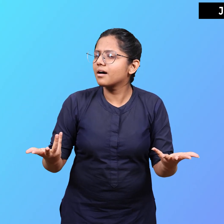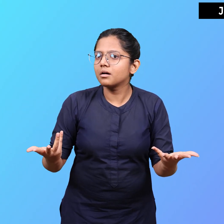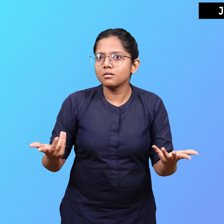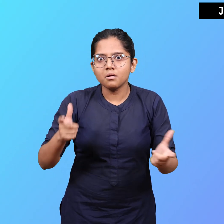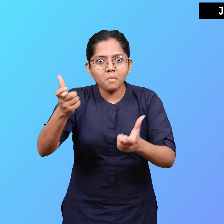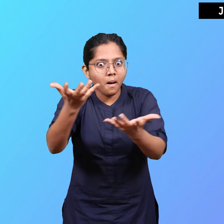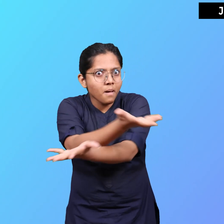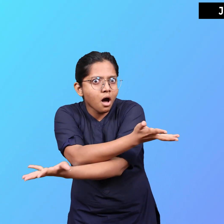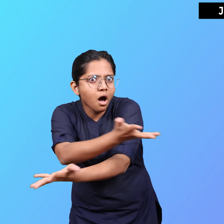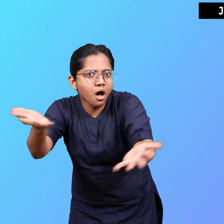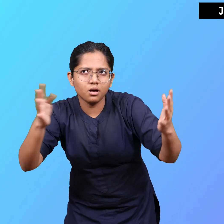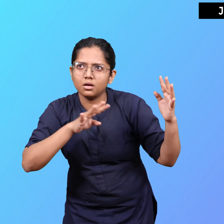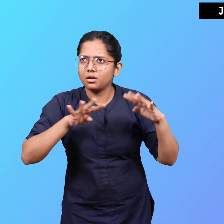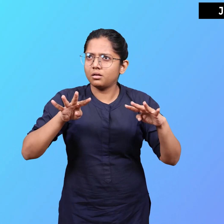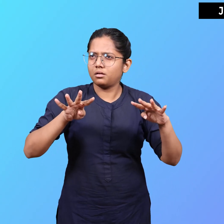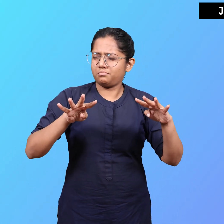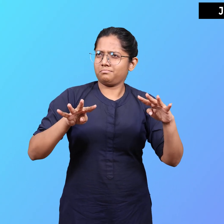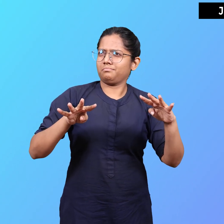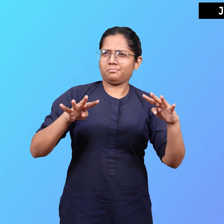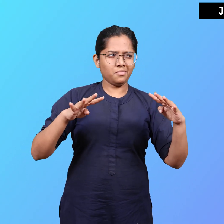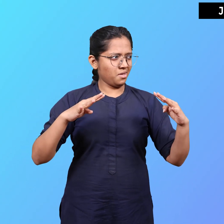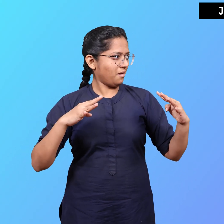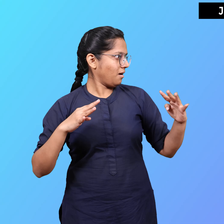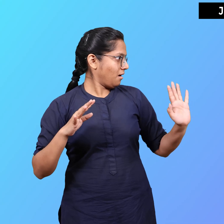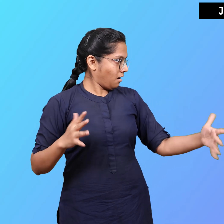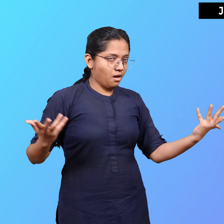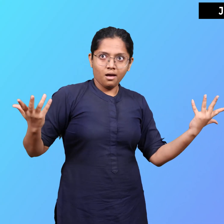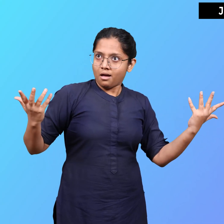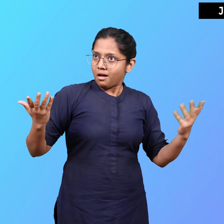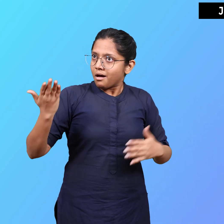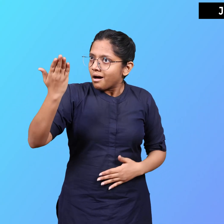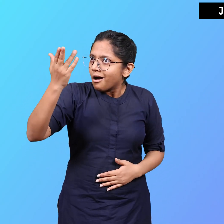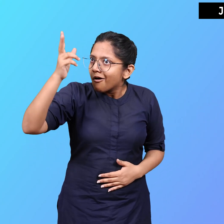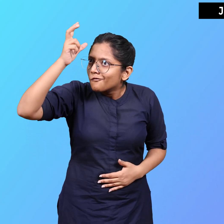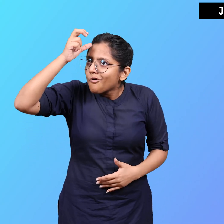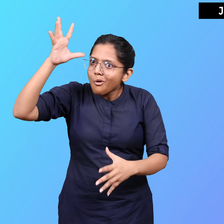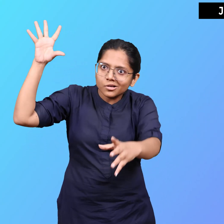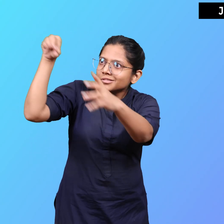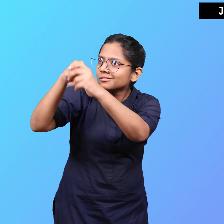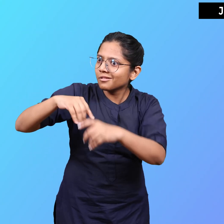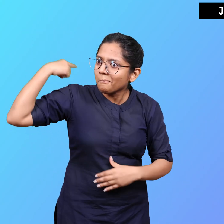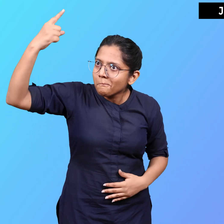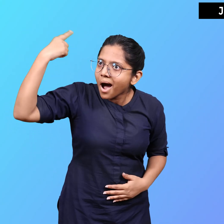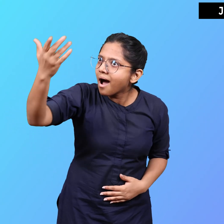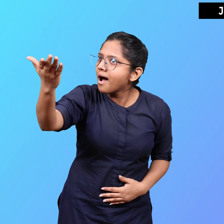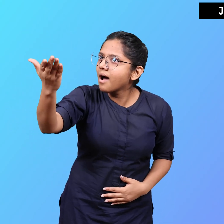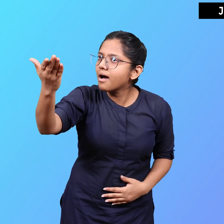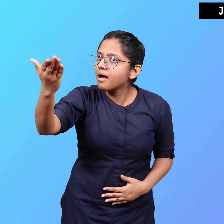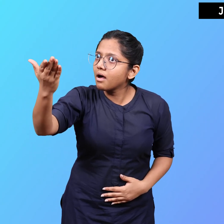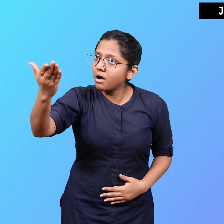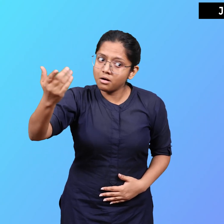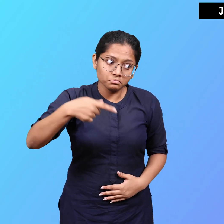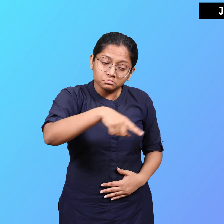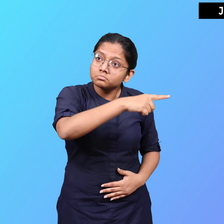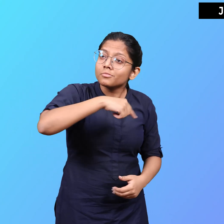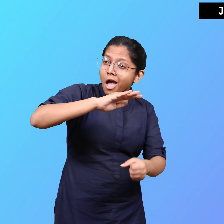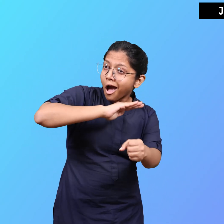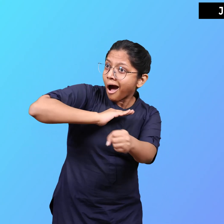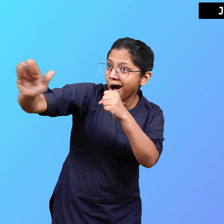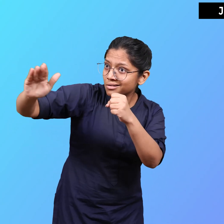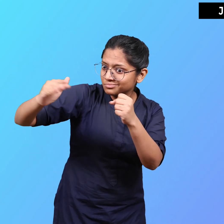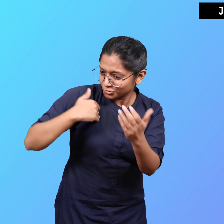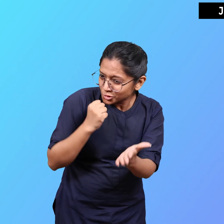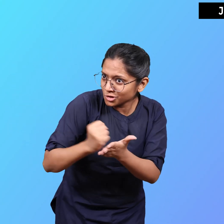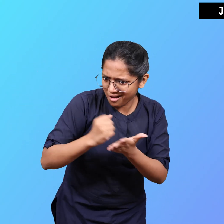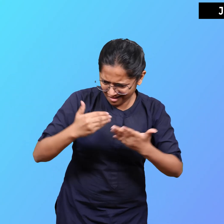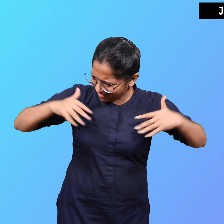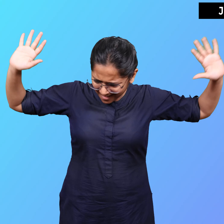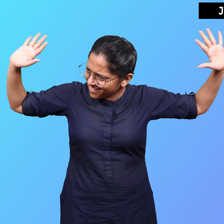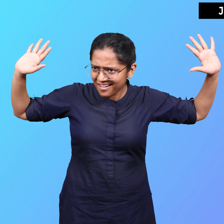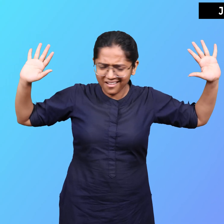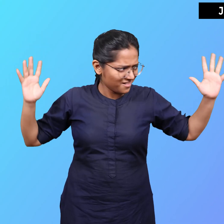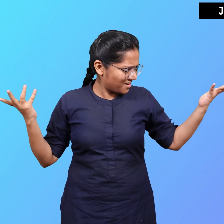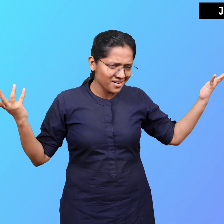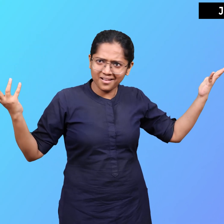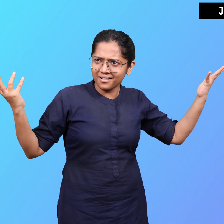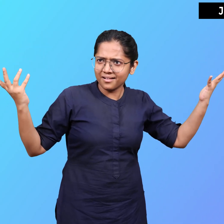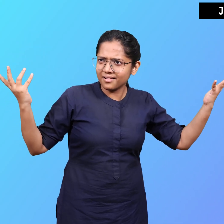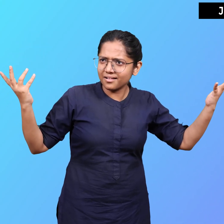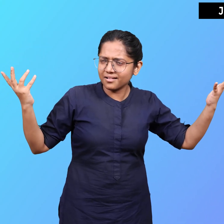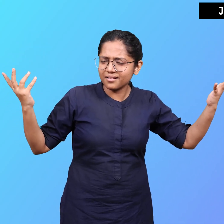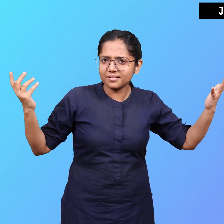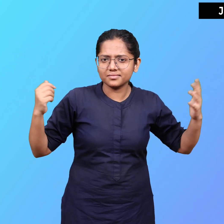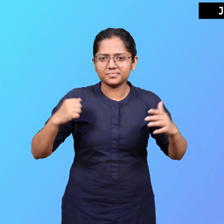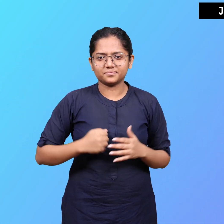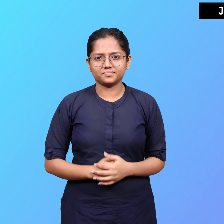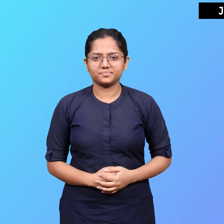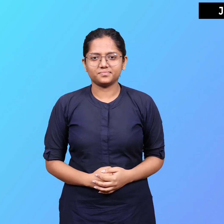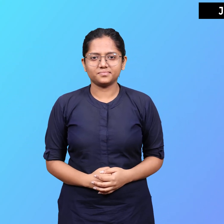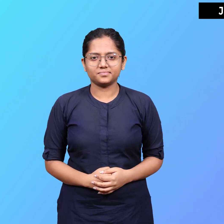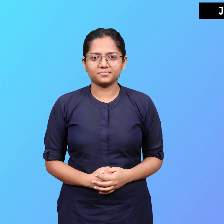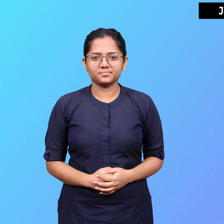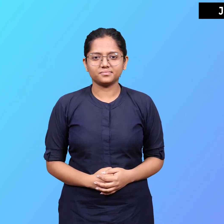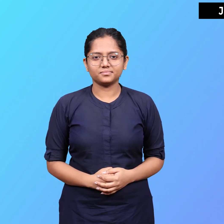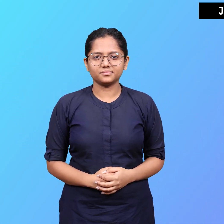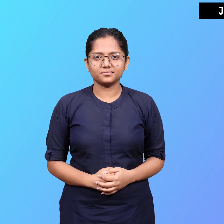The people answered, “A demon is making you crazy! We are not trying to kill you.”